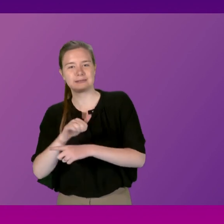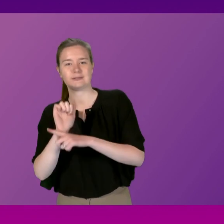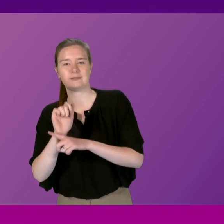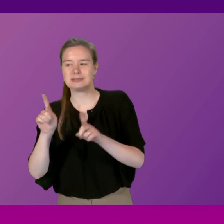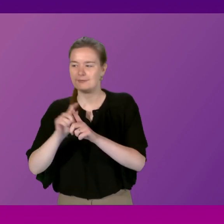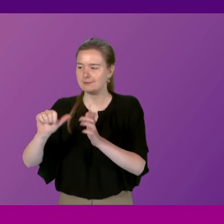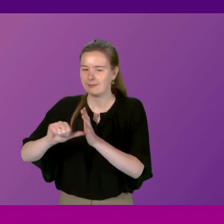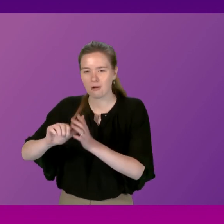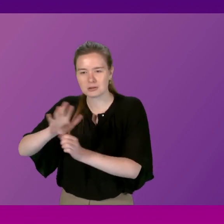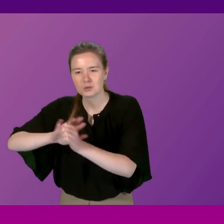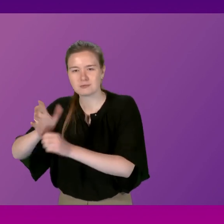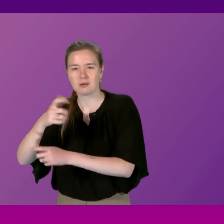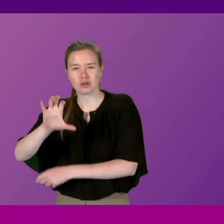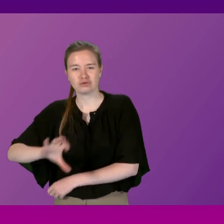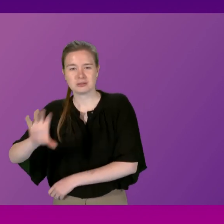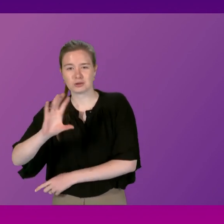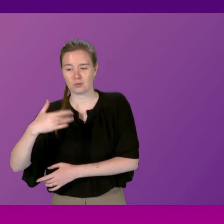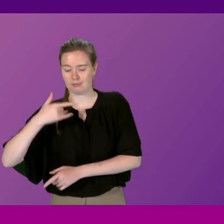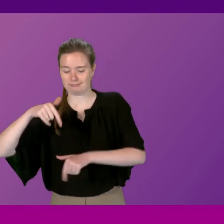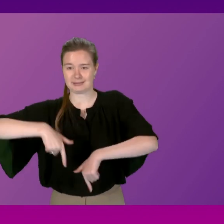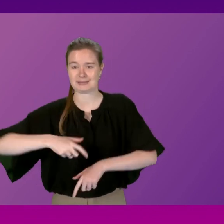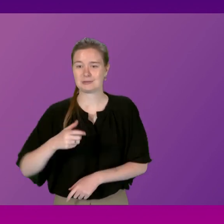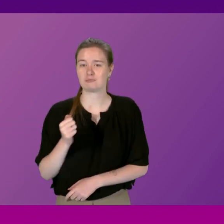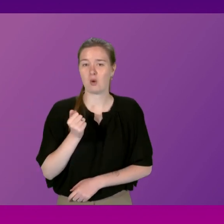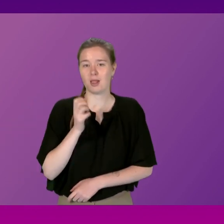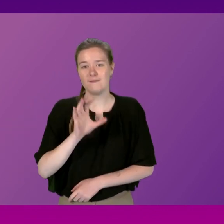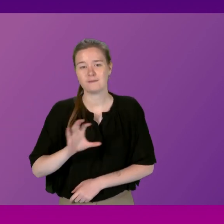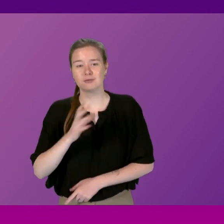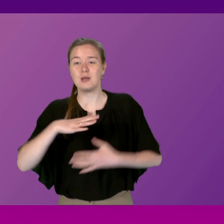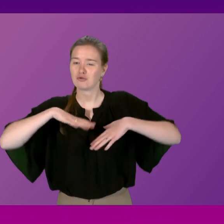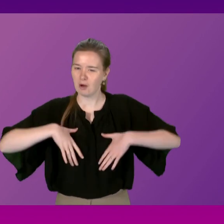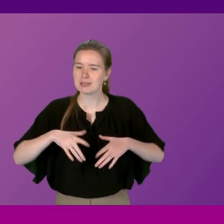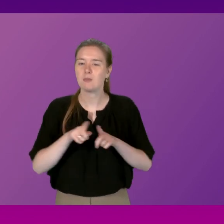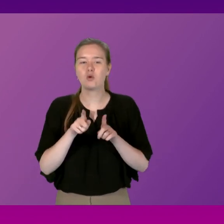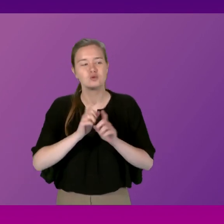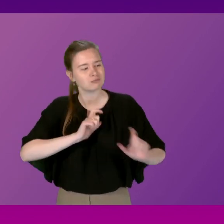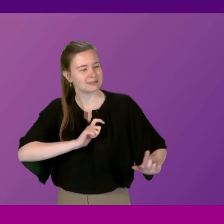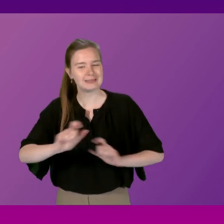to spend several months in Scotland, where they can rest, continue their work, further